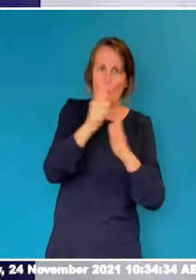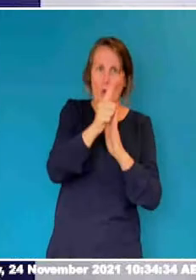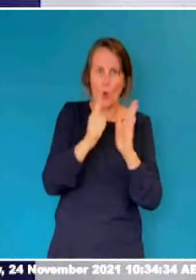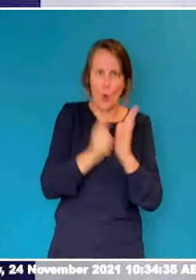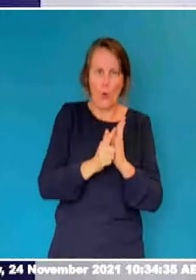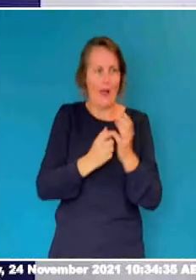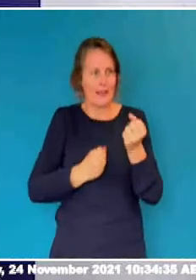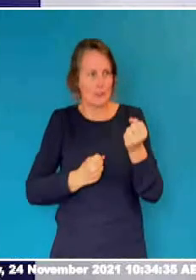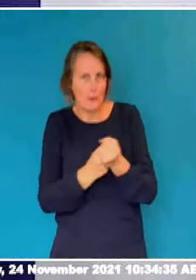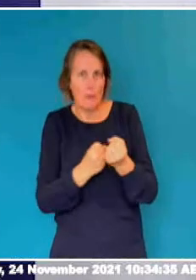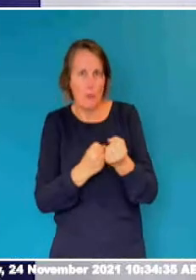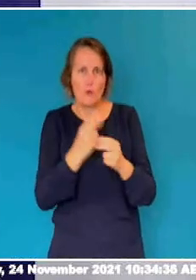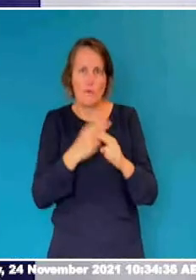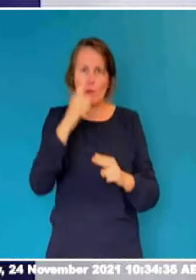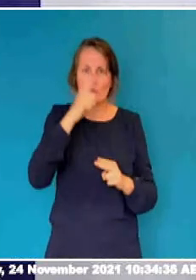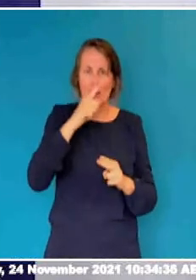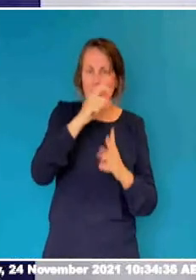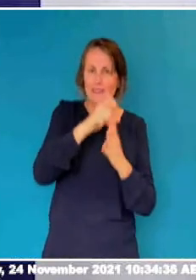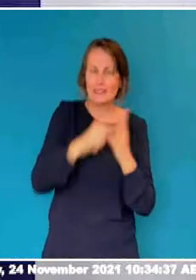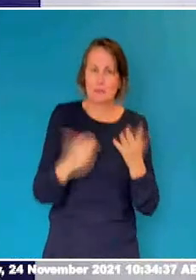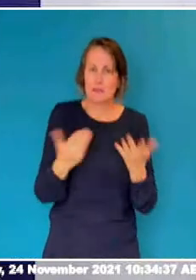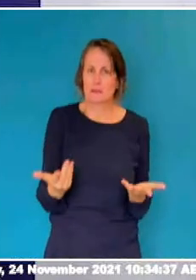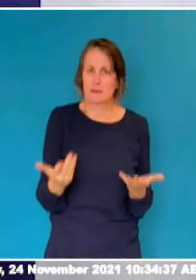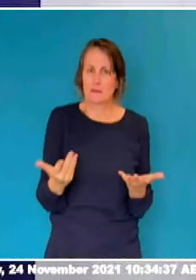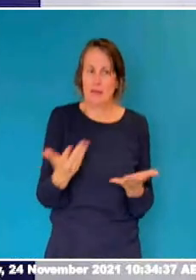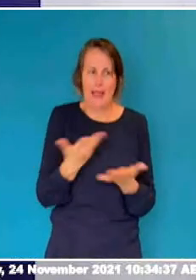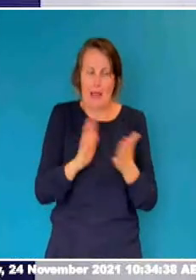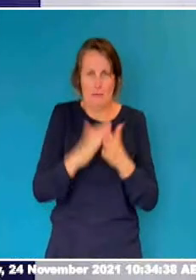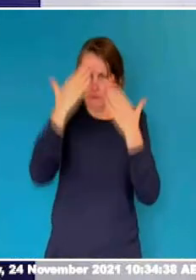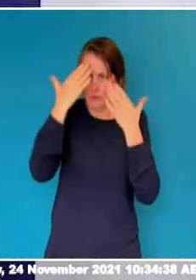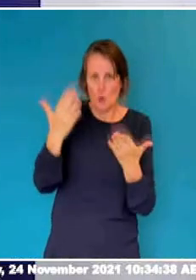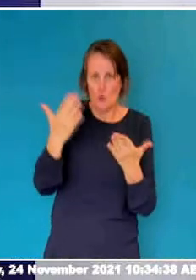aspirations that McDonald's says that it wishes to achieve.